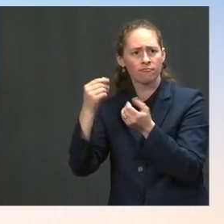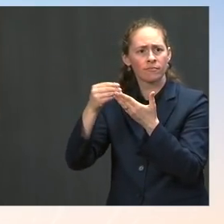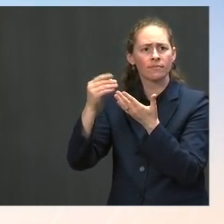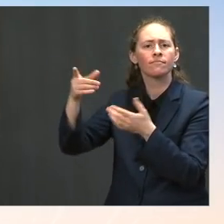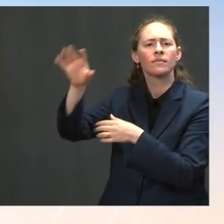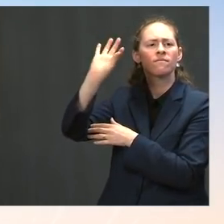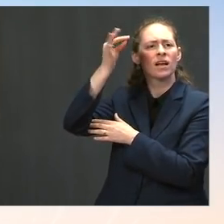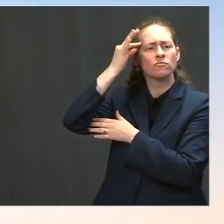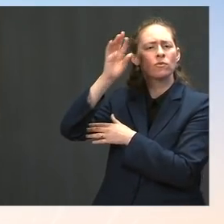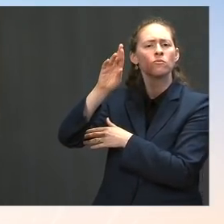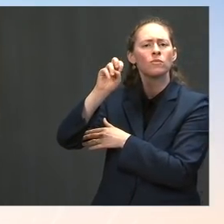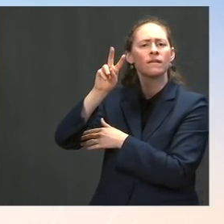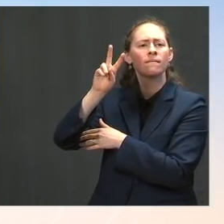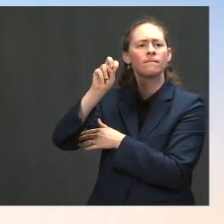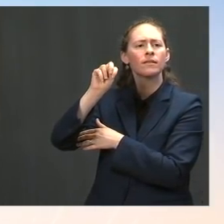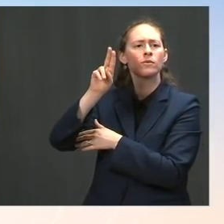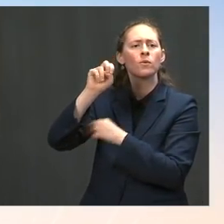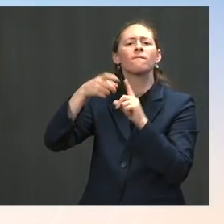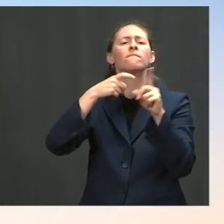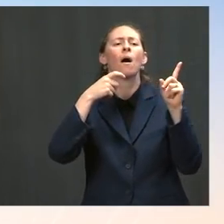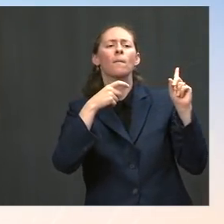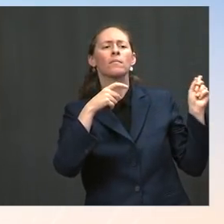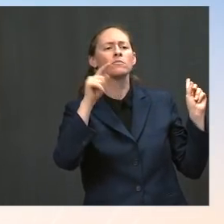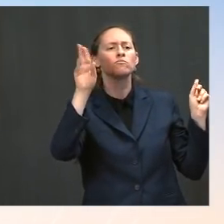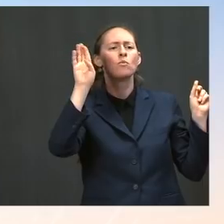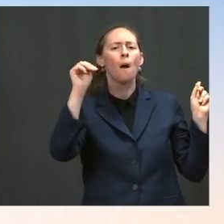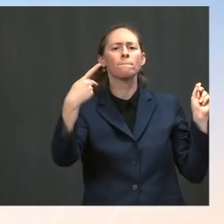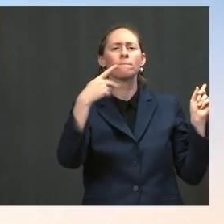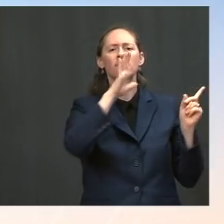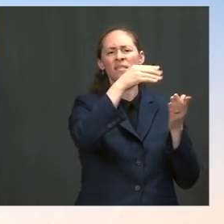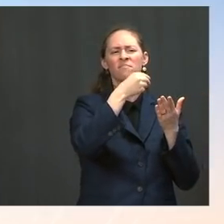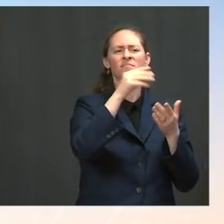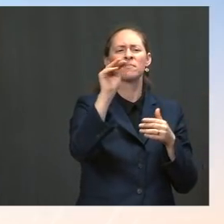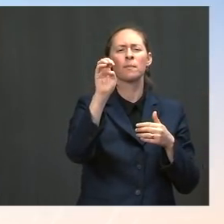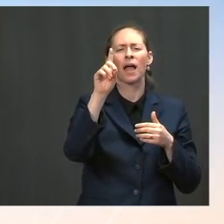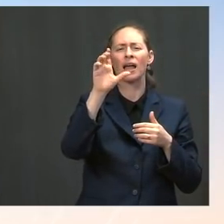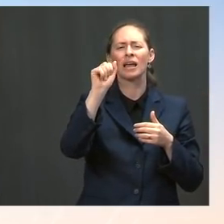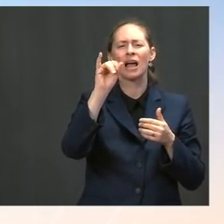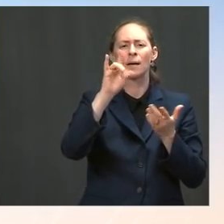rebate rule as a payfor for the Bipartisan Infrastructure Bill? And if so, how much?